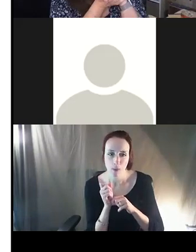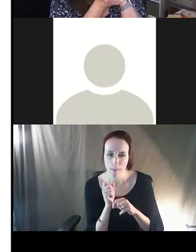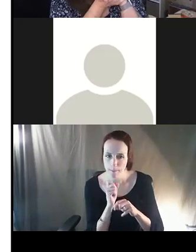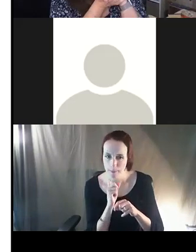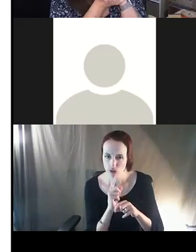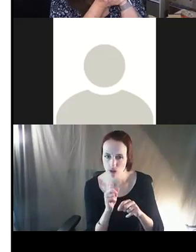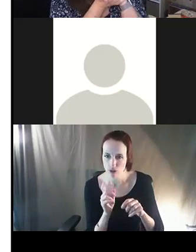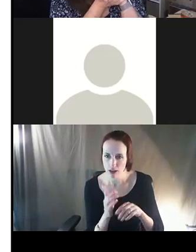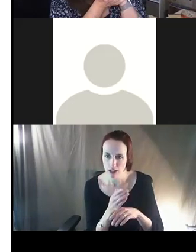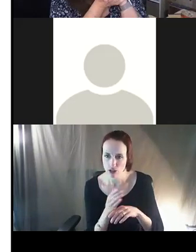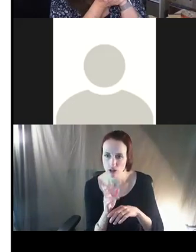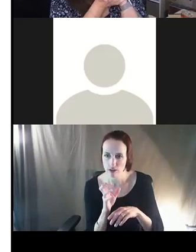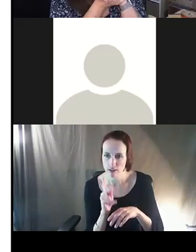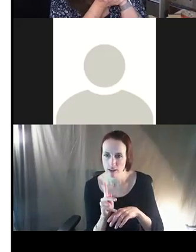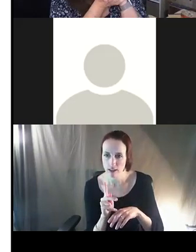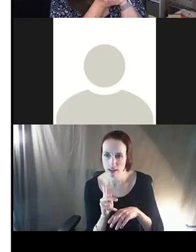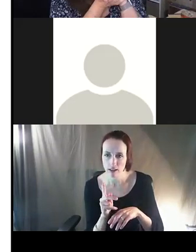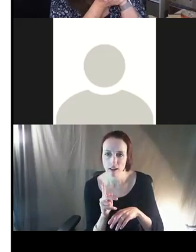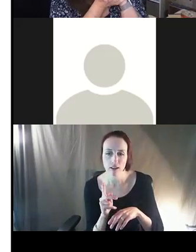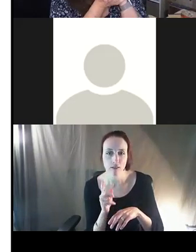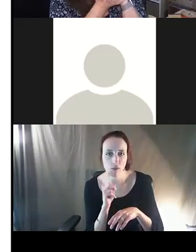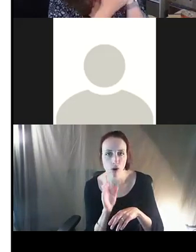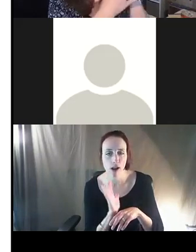Minnesota newsletter.